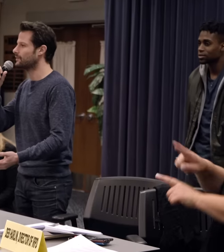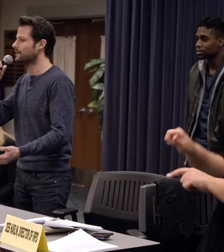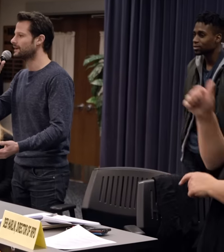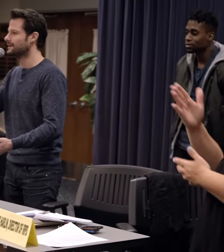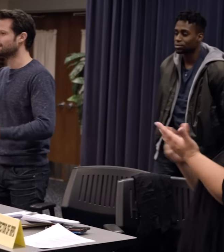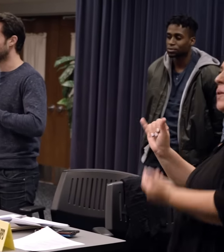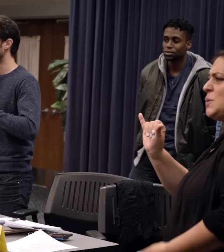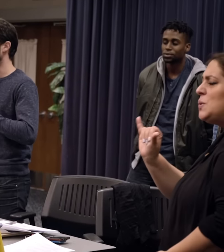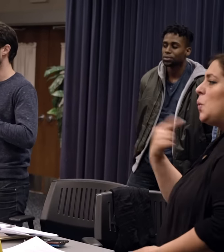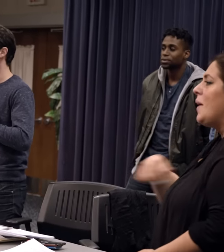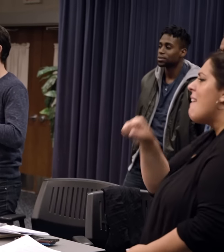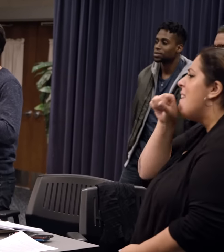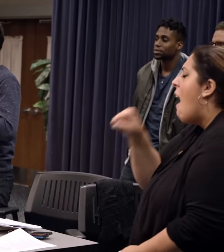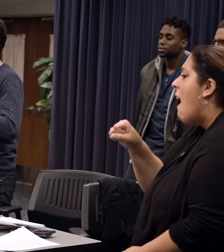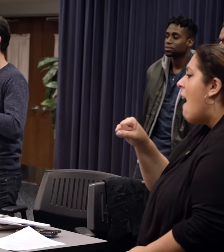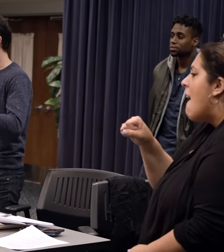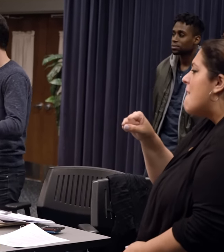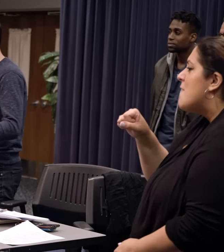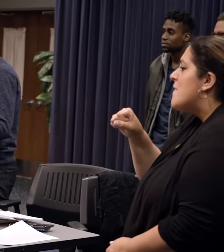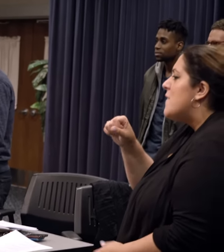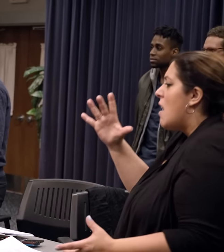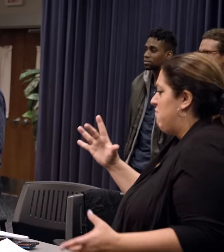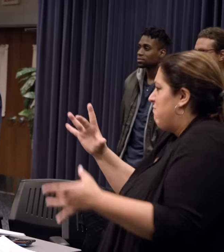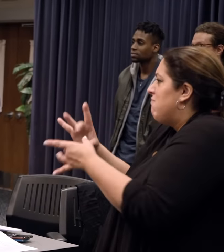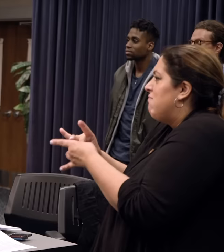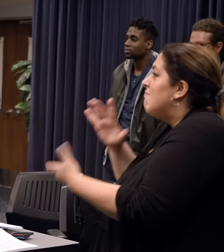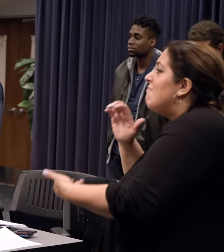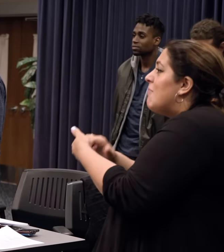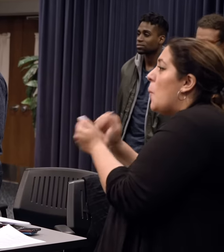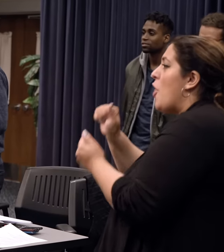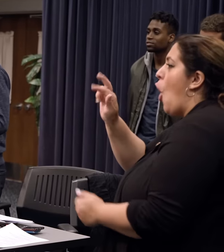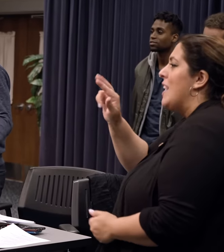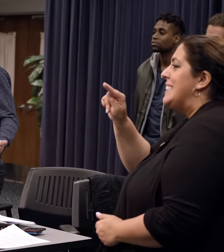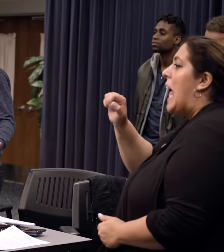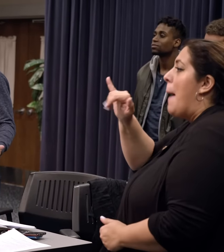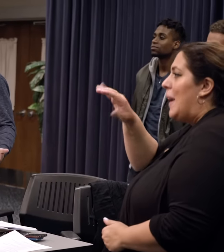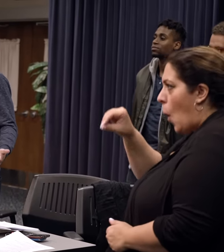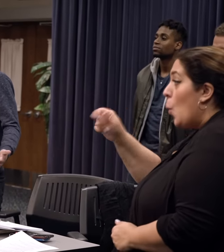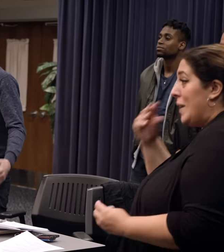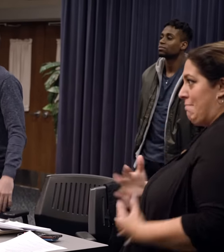We would love to reunite with Artemio who's inspired this story.